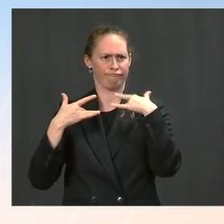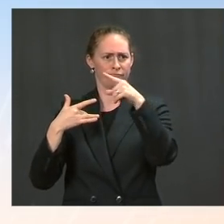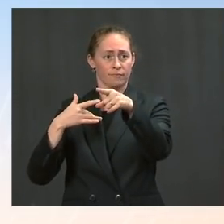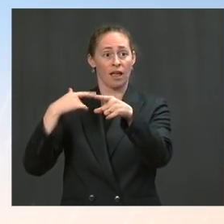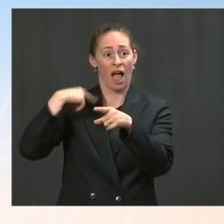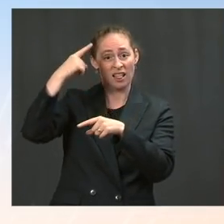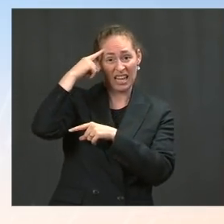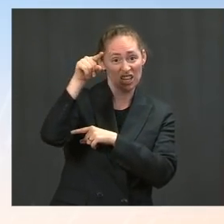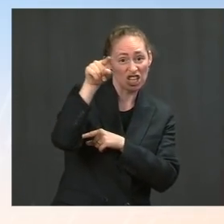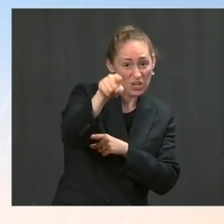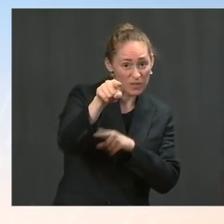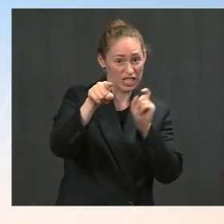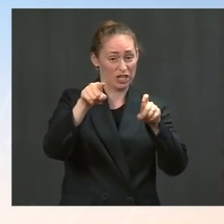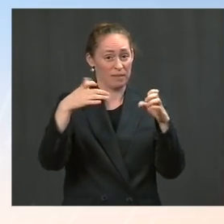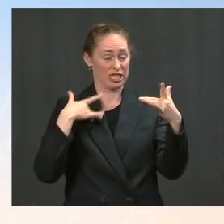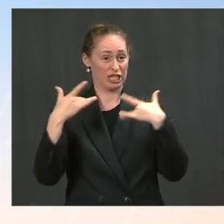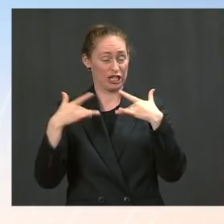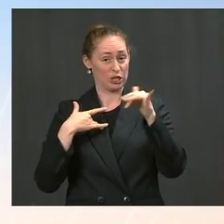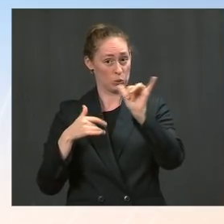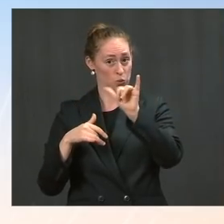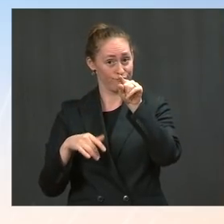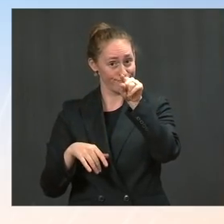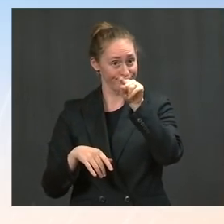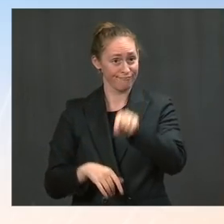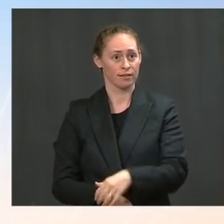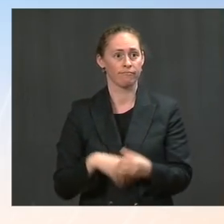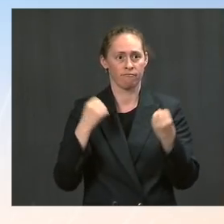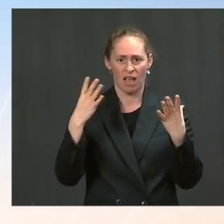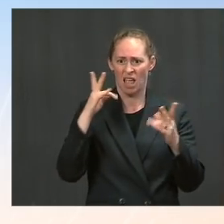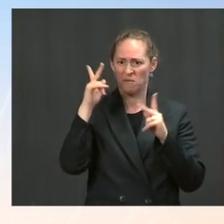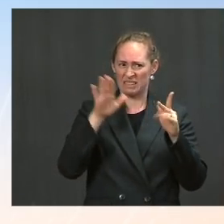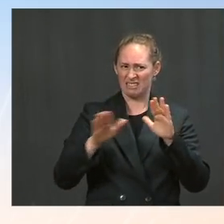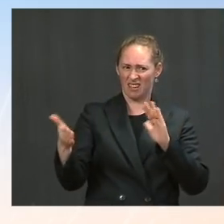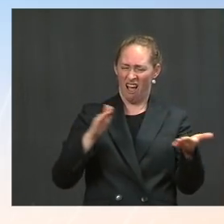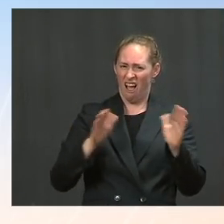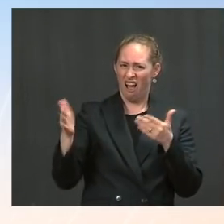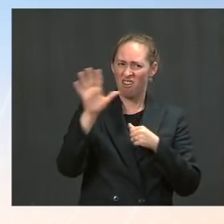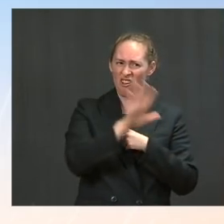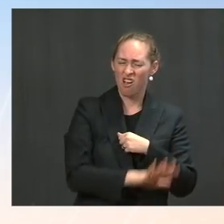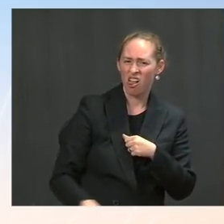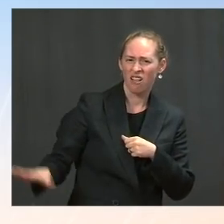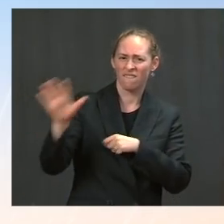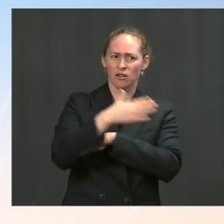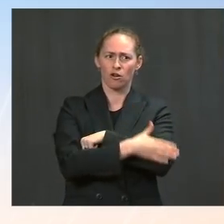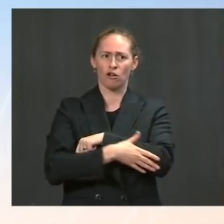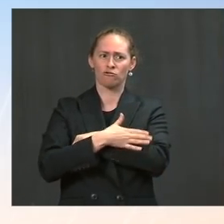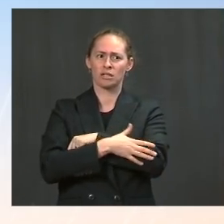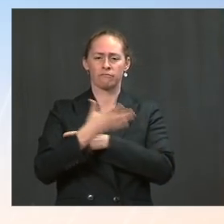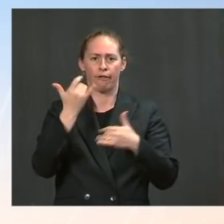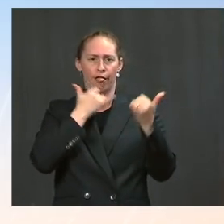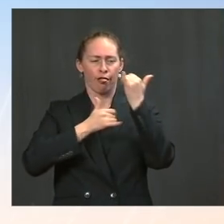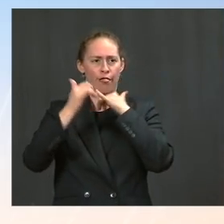is the number of people who are dying around the country because they're getting misinformation that is leading them to not take a vaccine -- The Press: But --